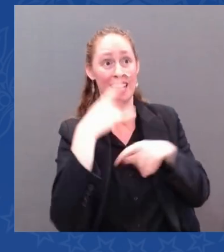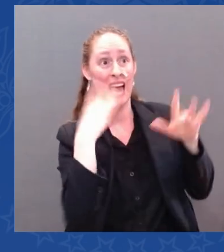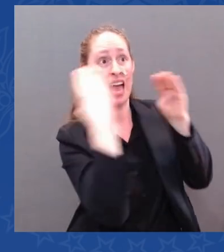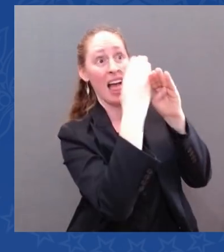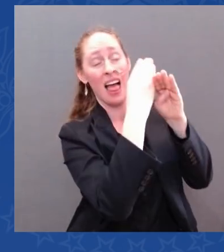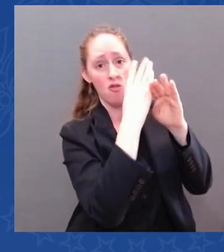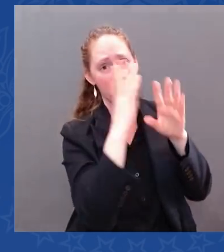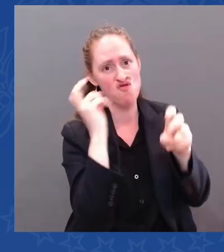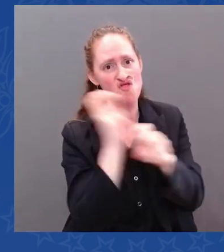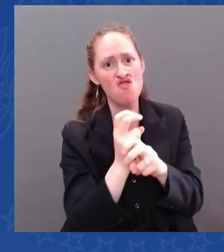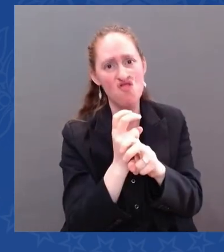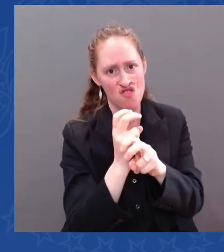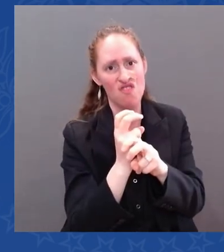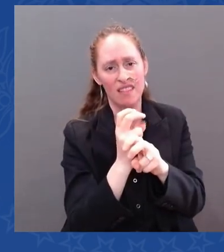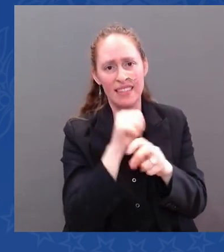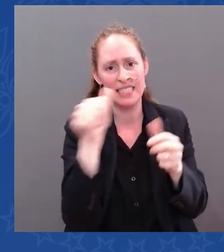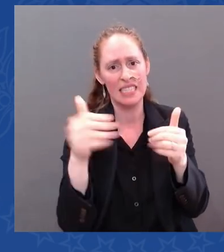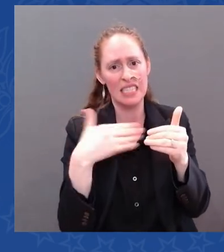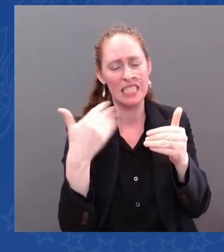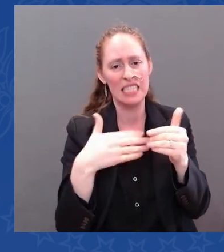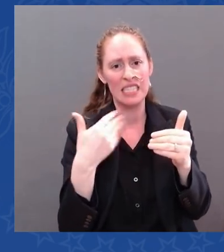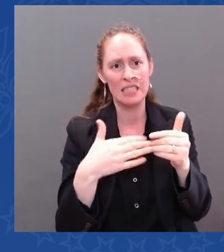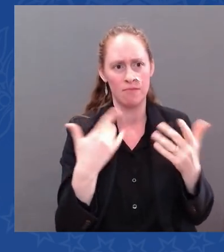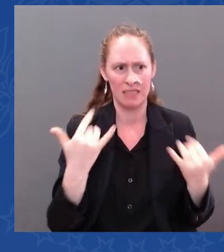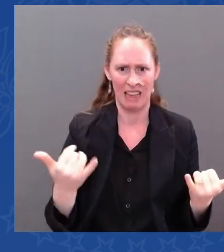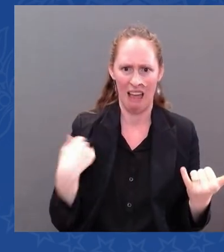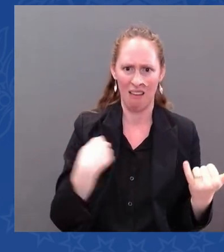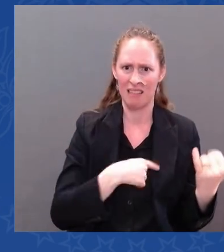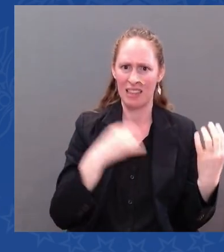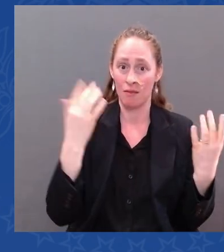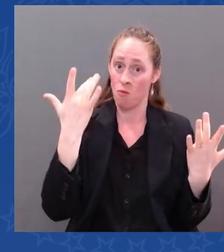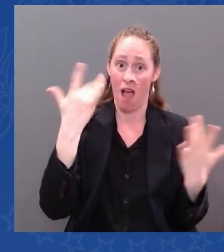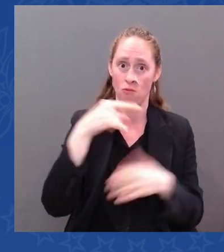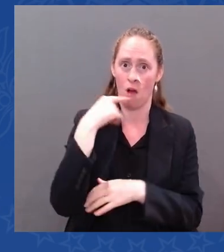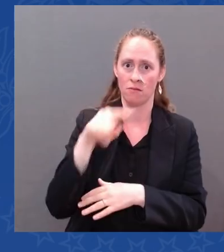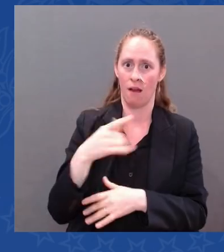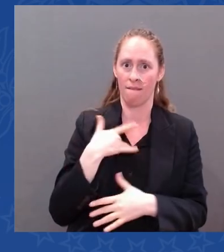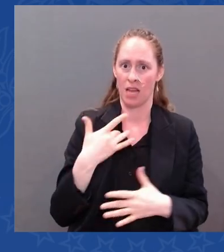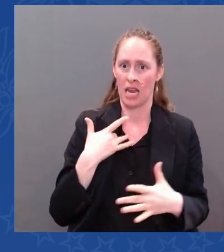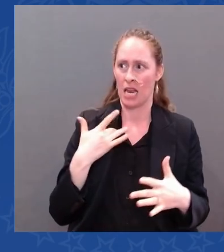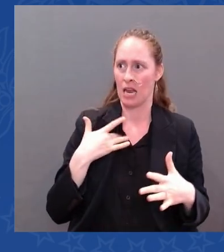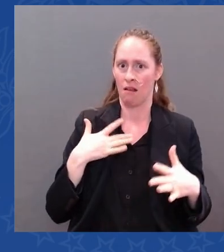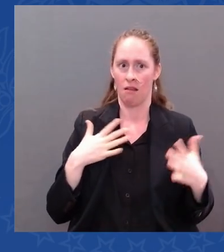He wasn't anticipating the extent or the strength of our unity.